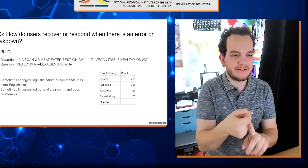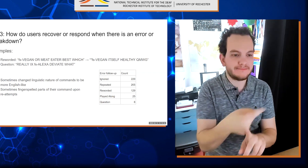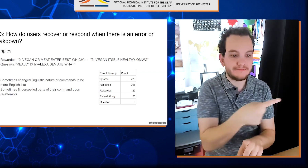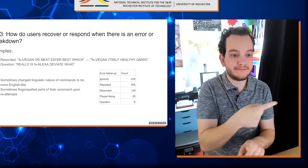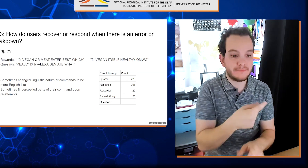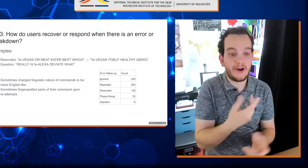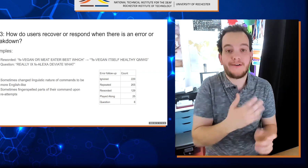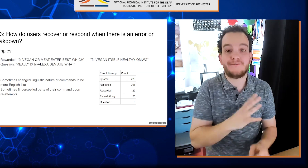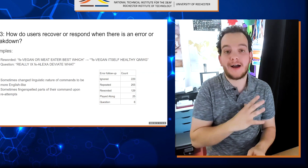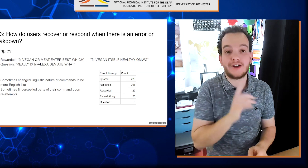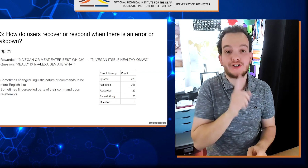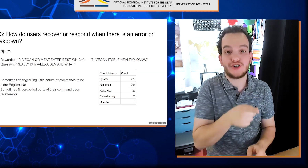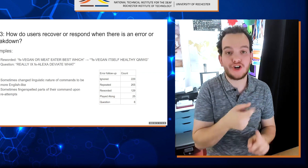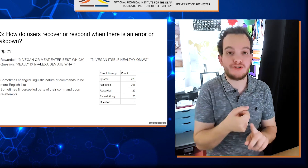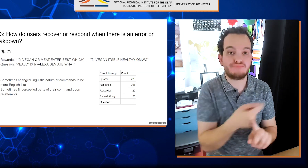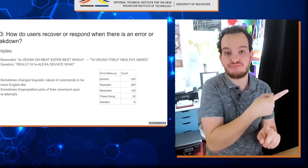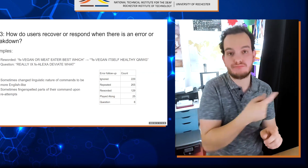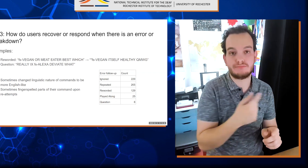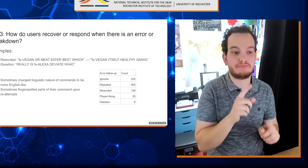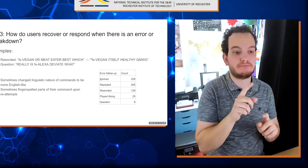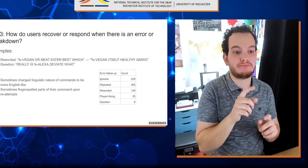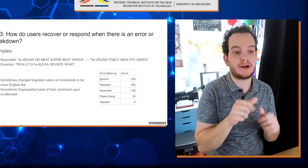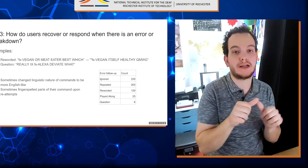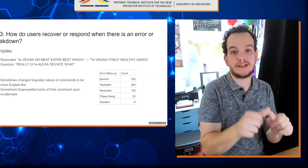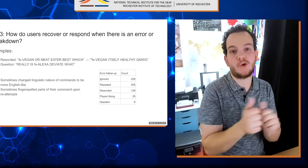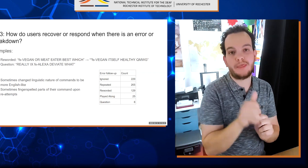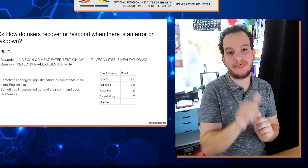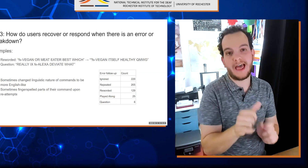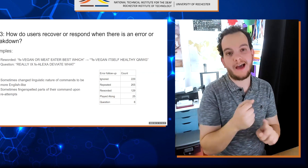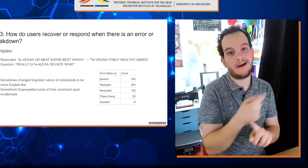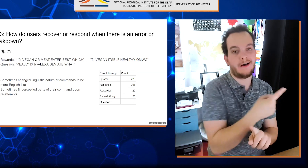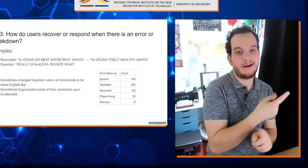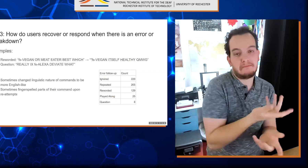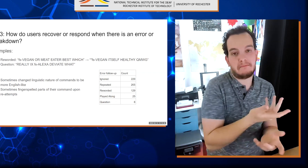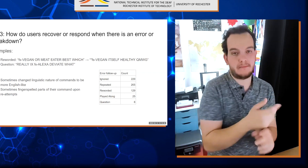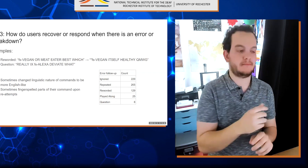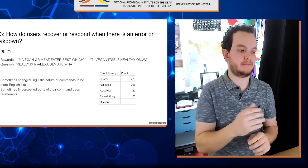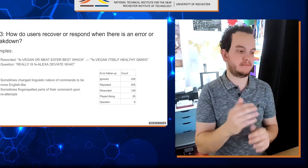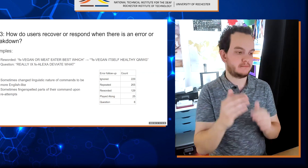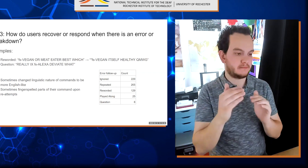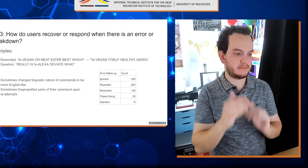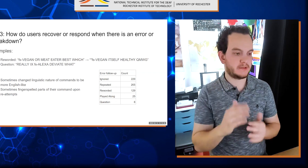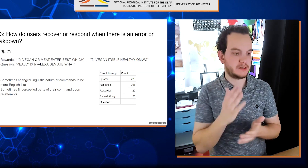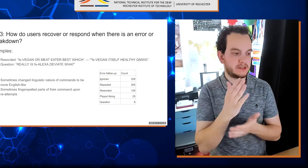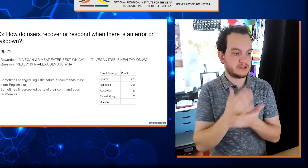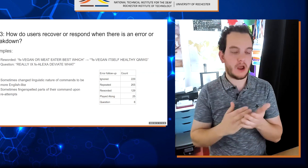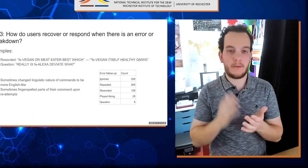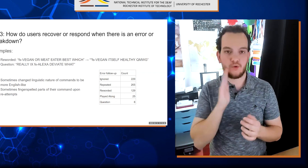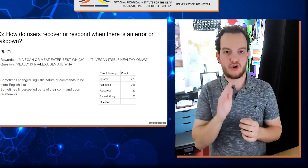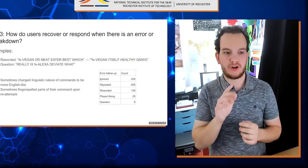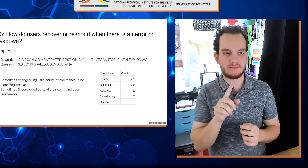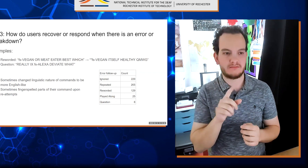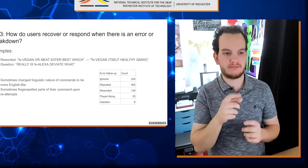Some played along. And if the response was off point of what they had asked,